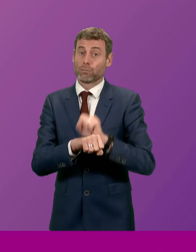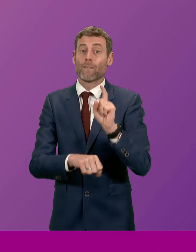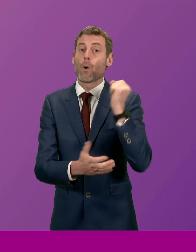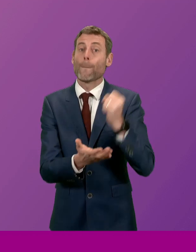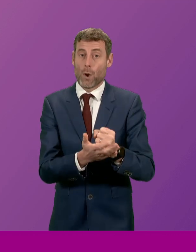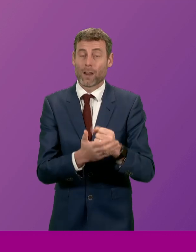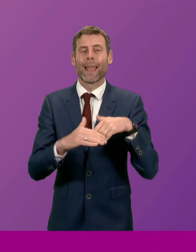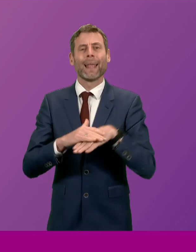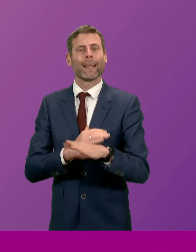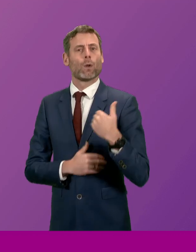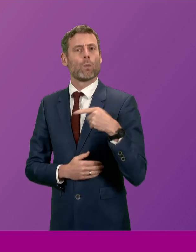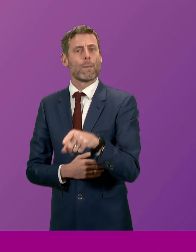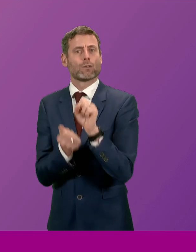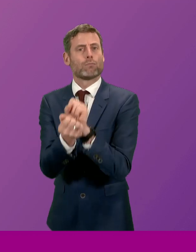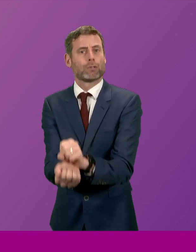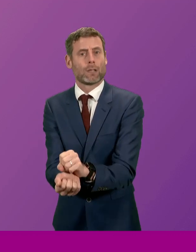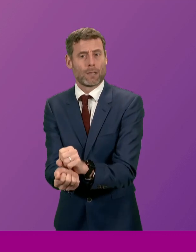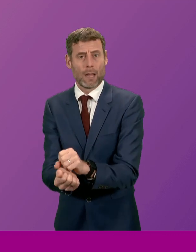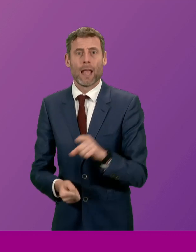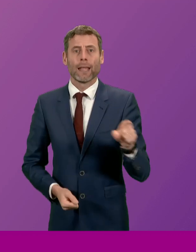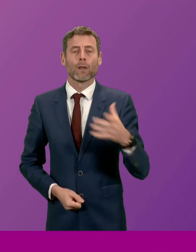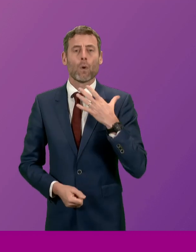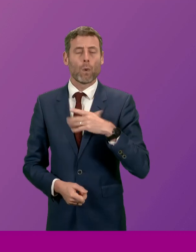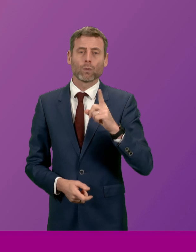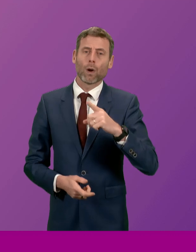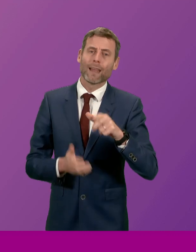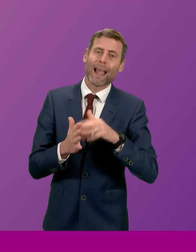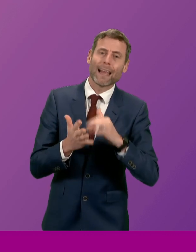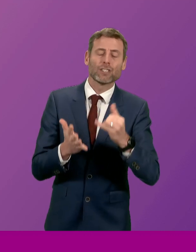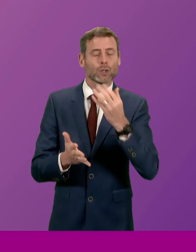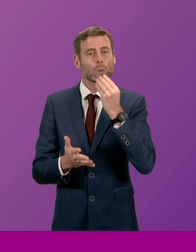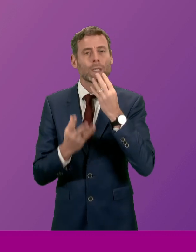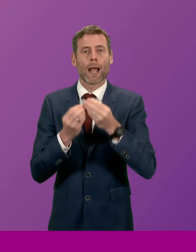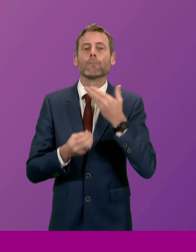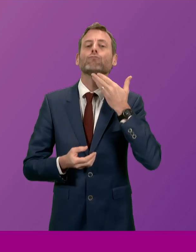an operation to reduce his Adam’s apple. Rape victims are being told that they are bigots